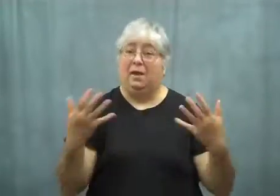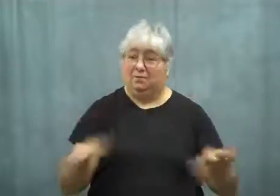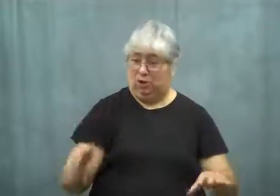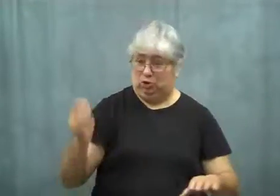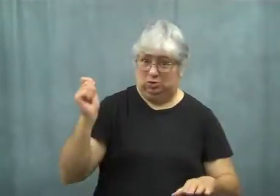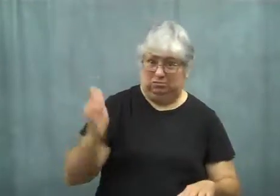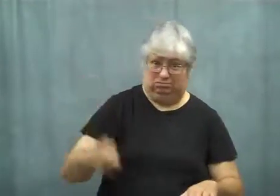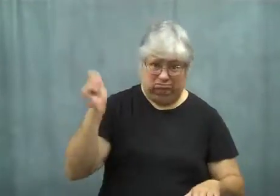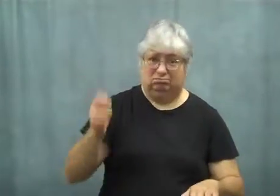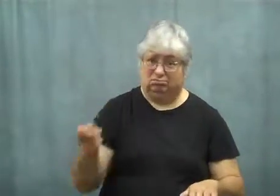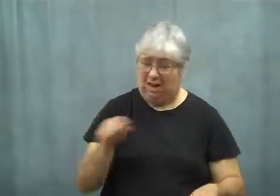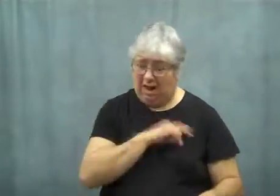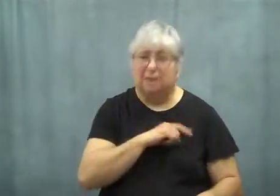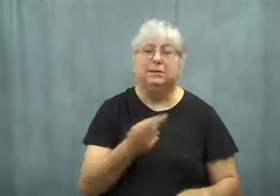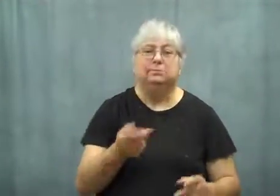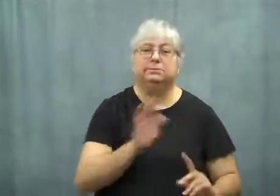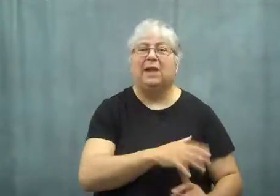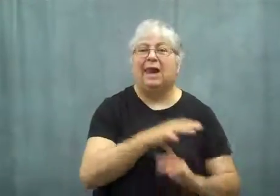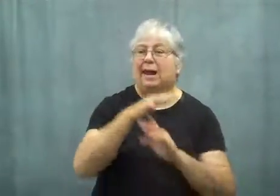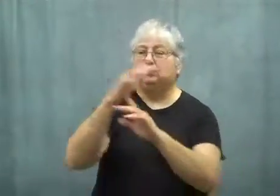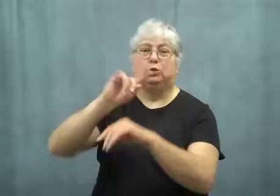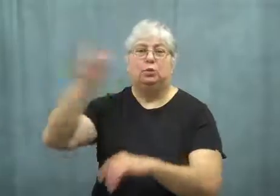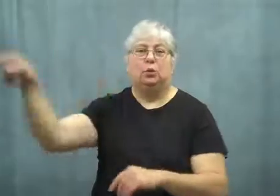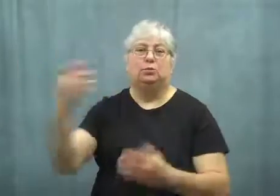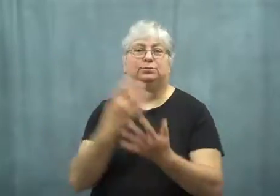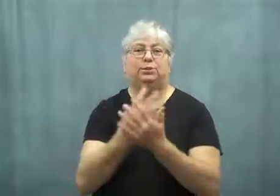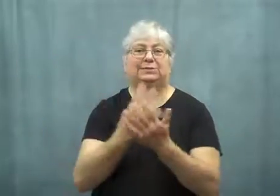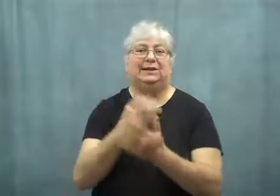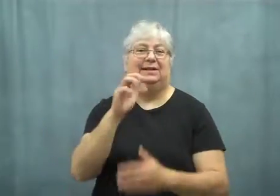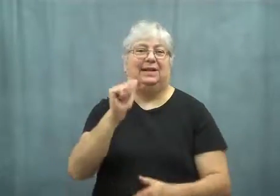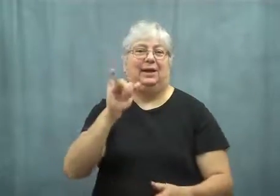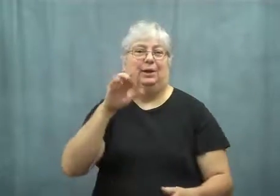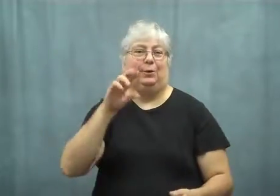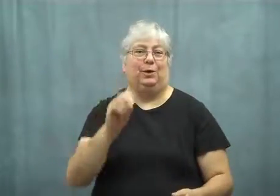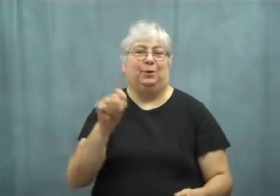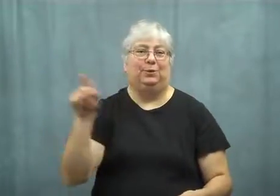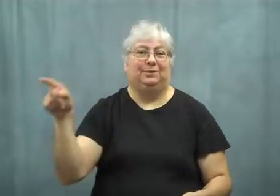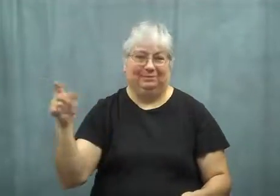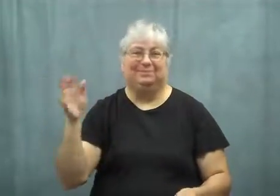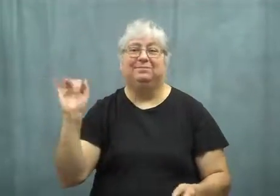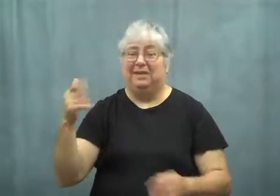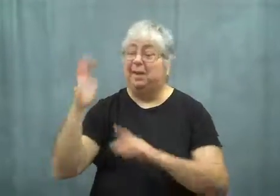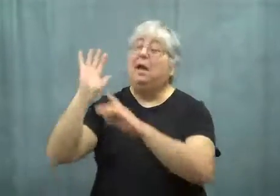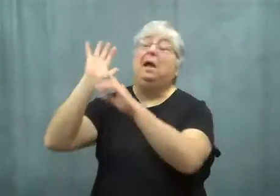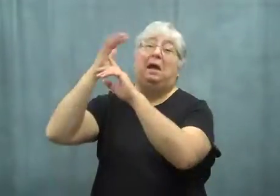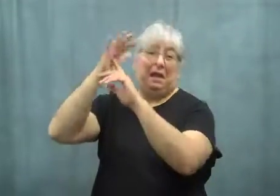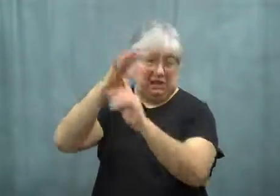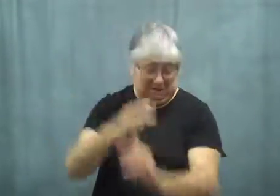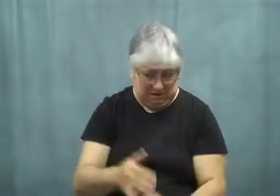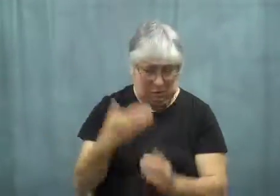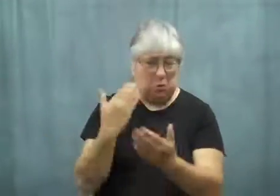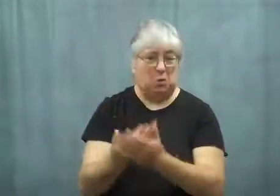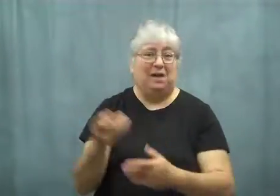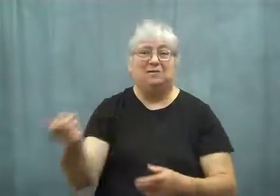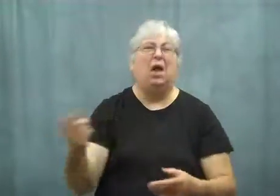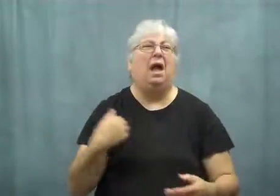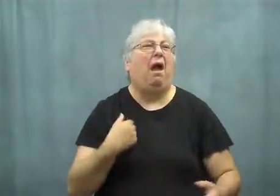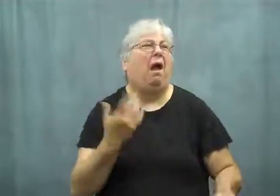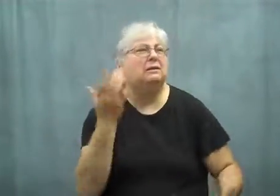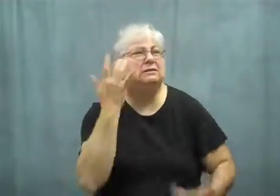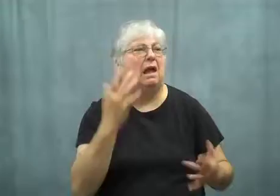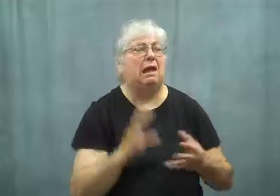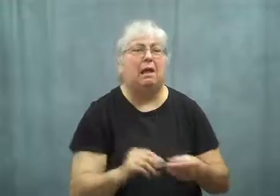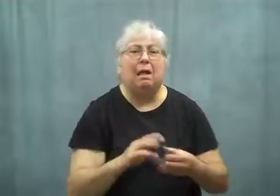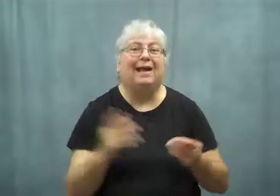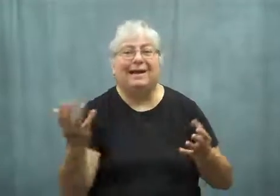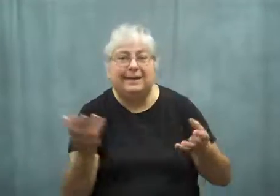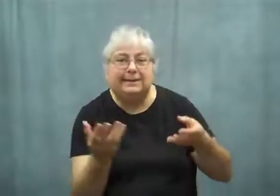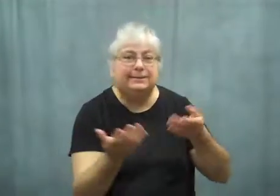After the conviction, he was transported by helicopter to the prison in Cairo.